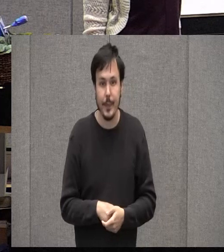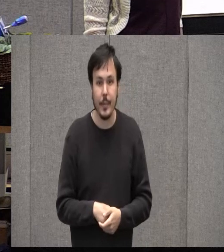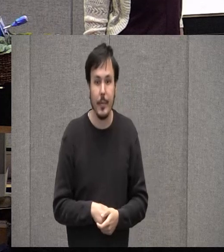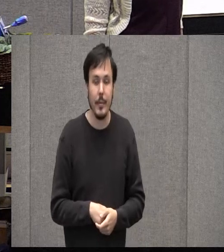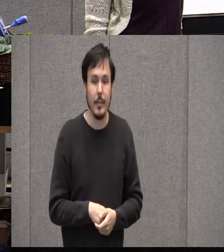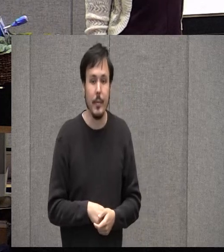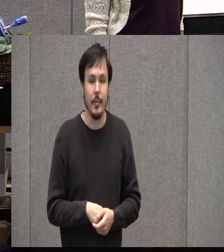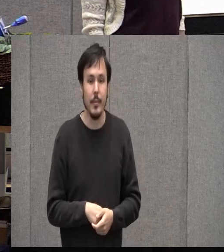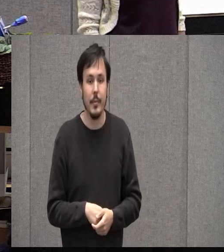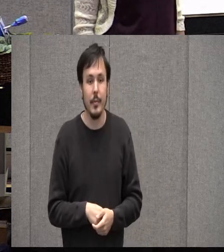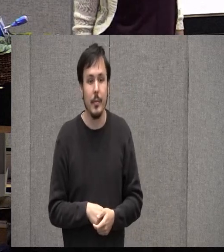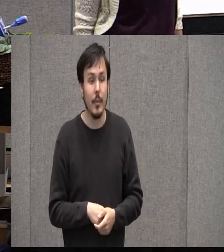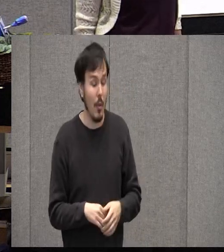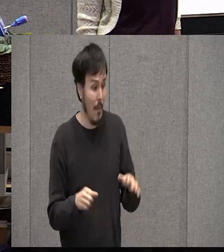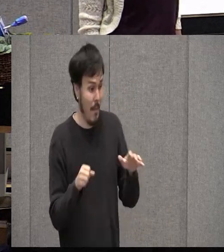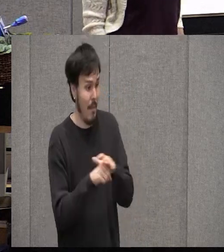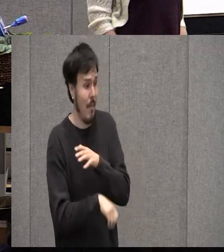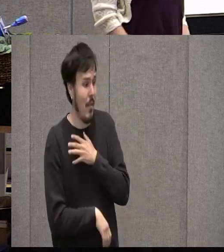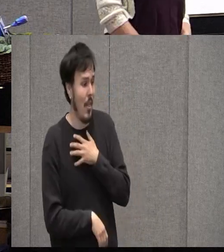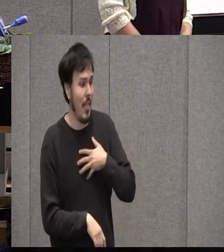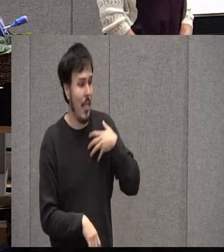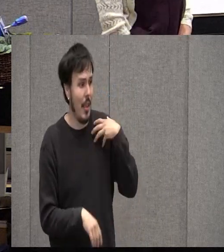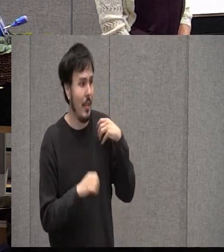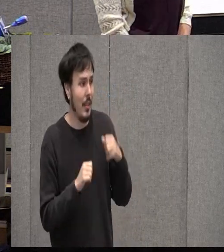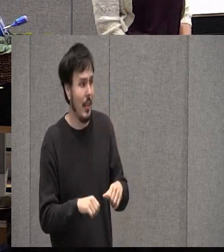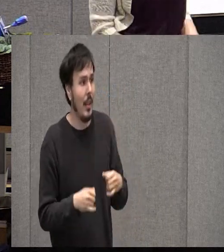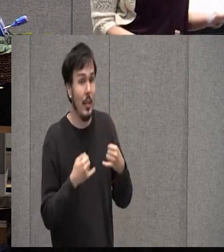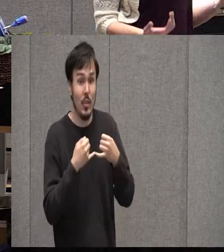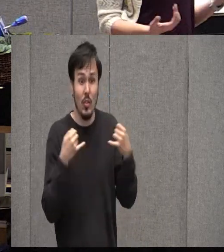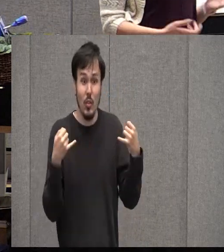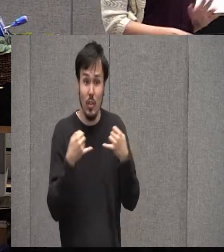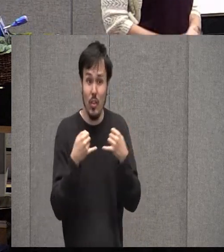Oh, you can make a whole necklace. I know. You can get string out for your recycling sculpture. - That's right.